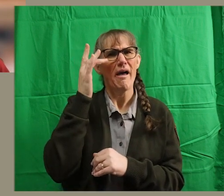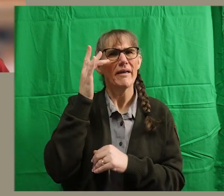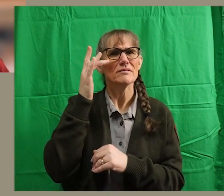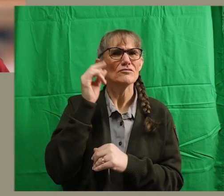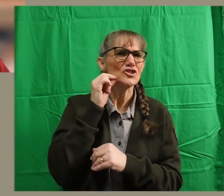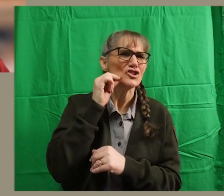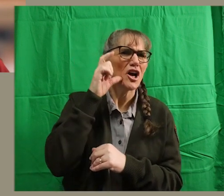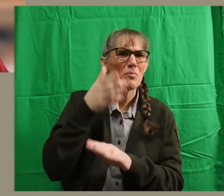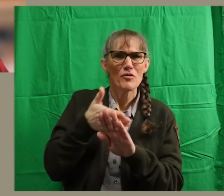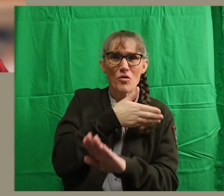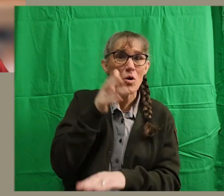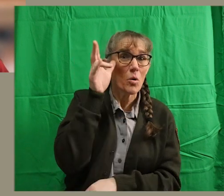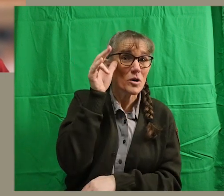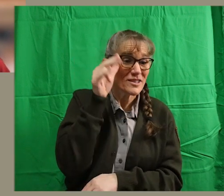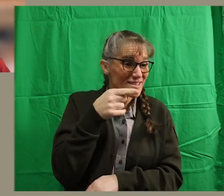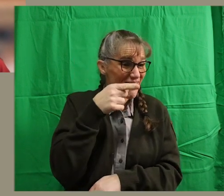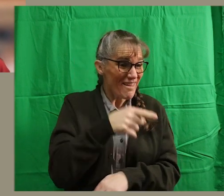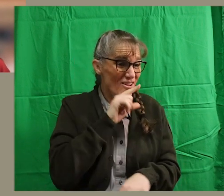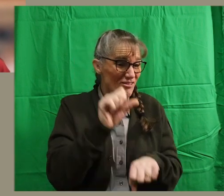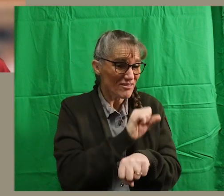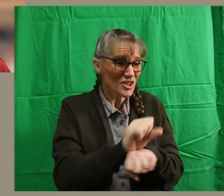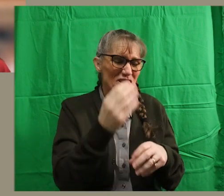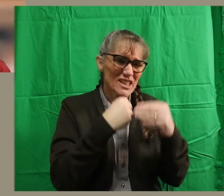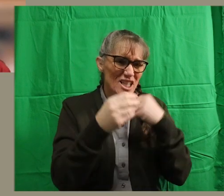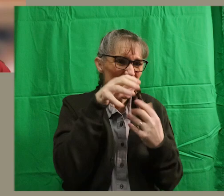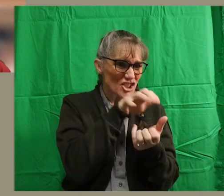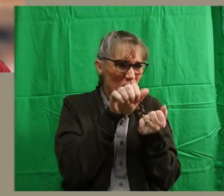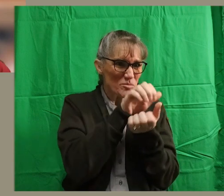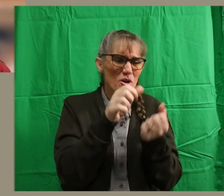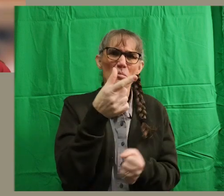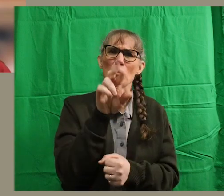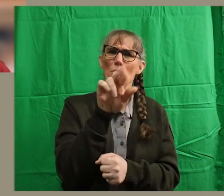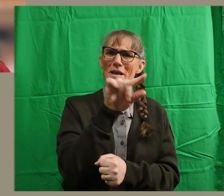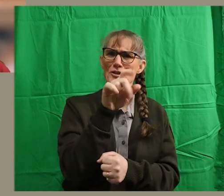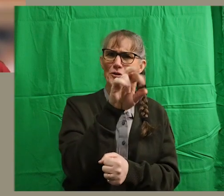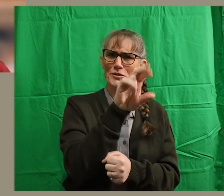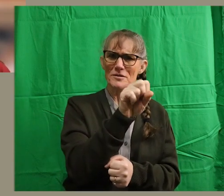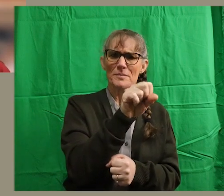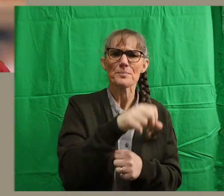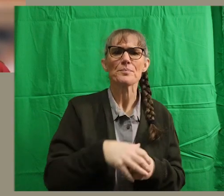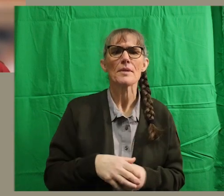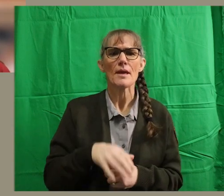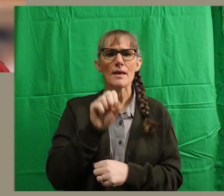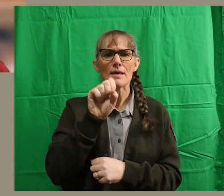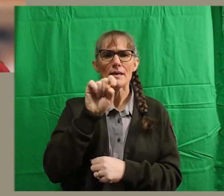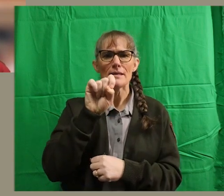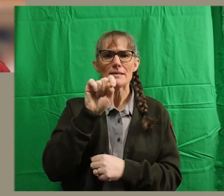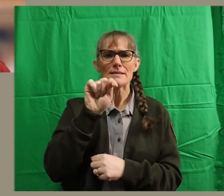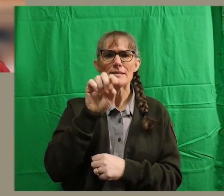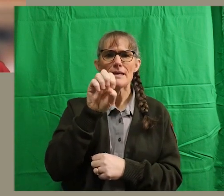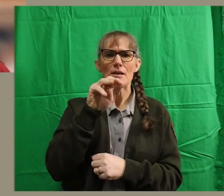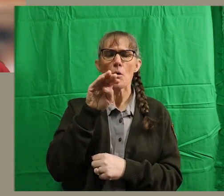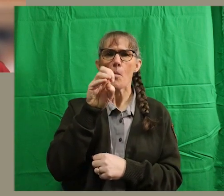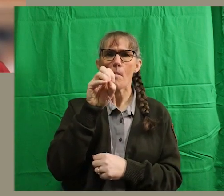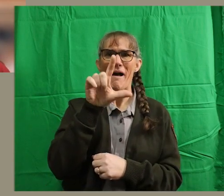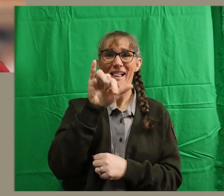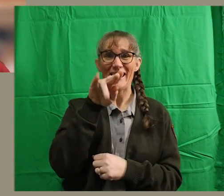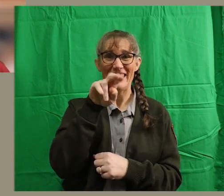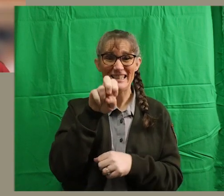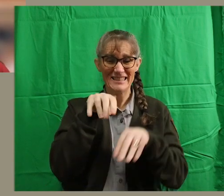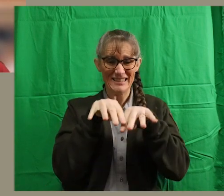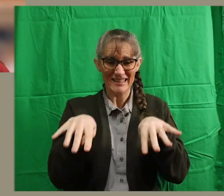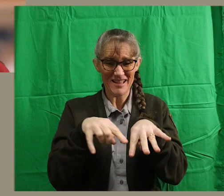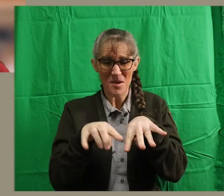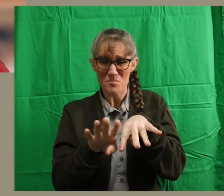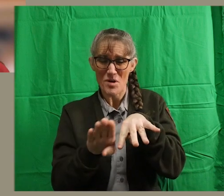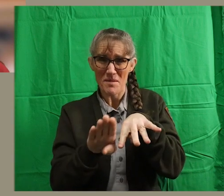they do so before the horses, who are the true grazers? And not only are the Stenomylines, particularly Blickomylus, getting more high-crowned